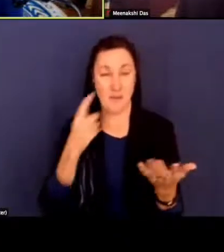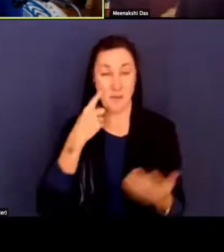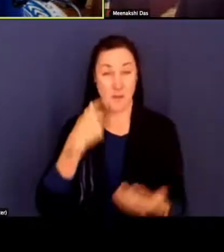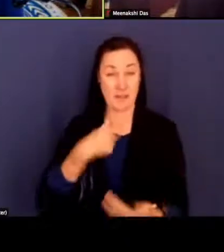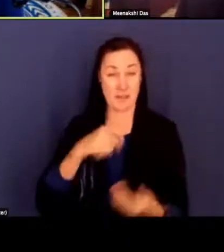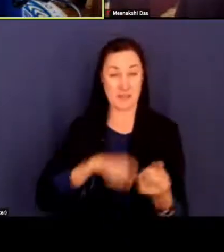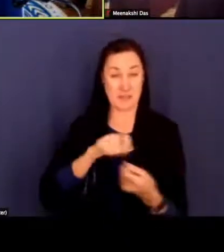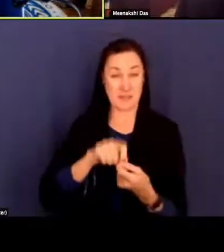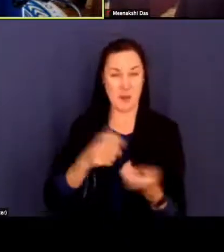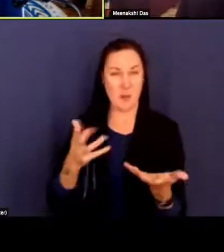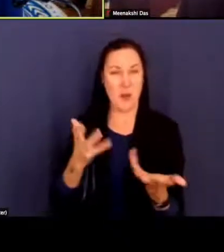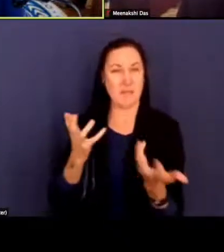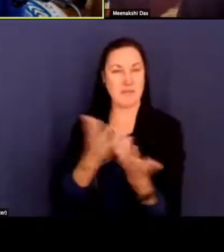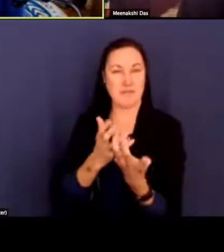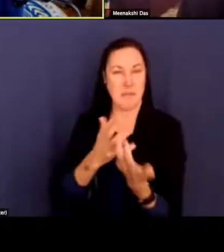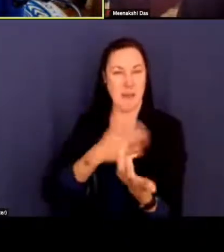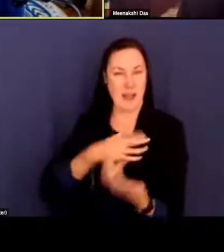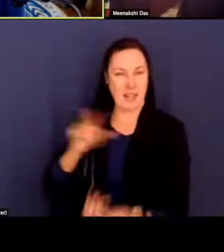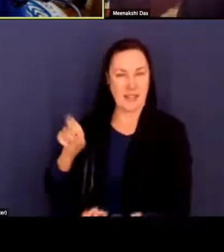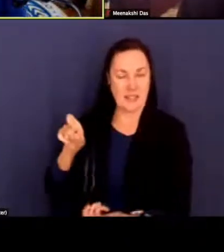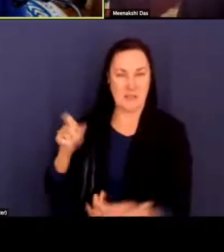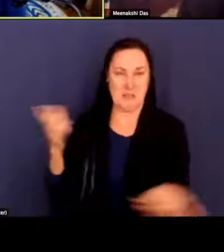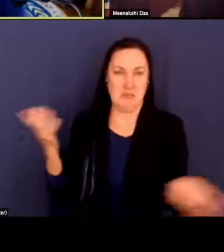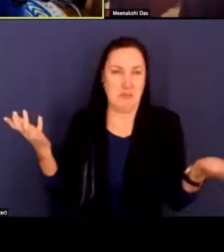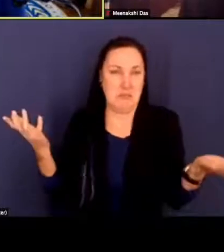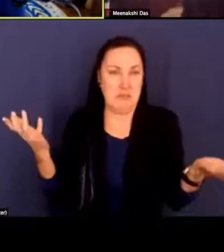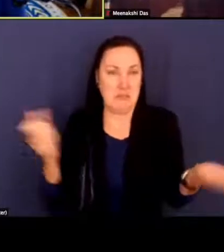what would help me because this whole experience was very new to me.